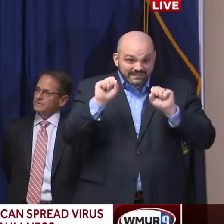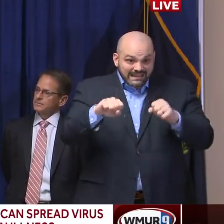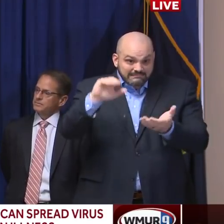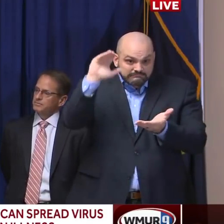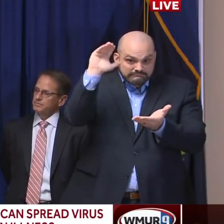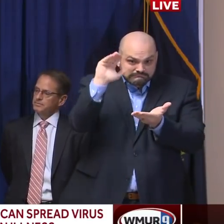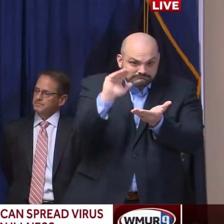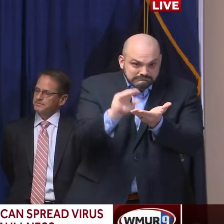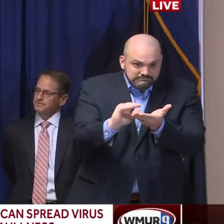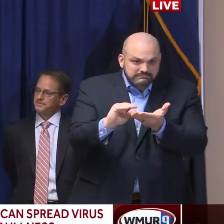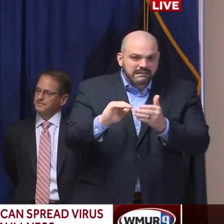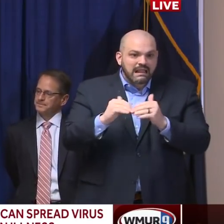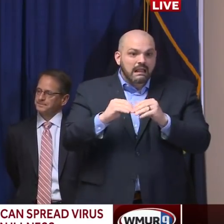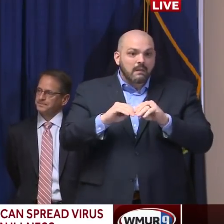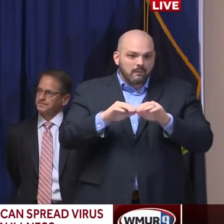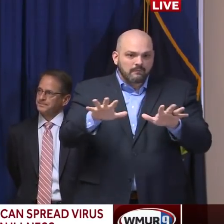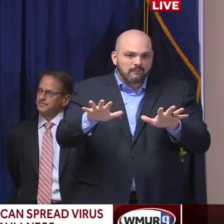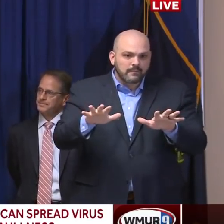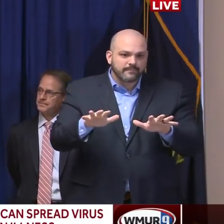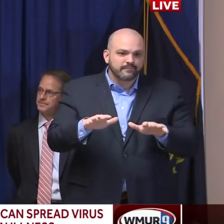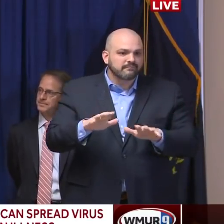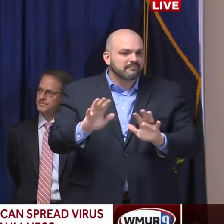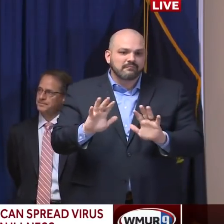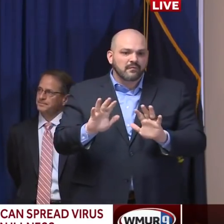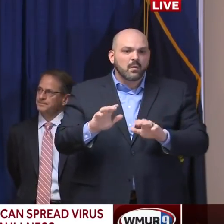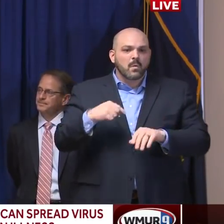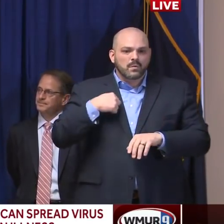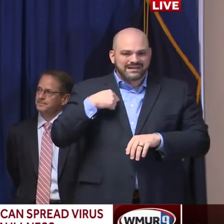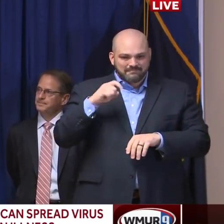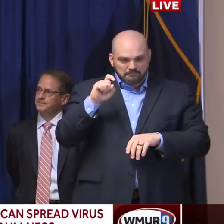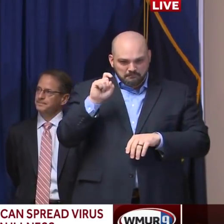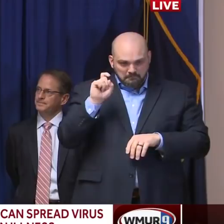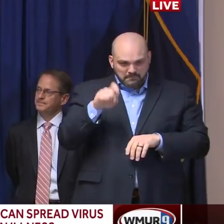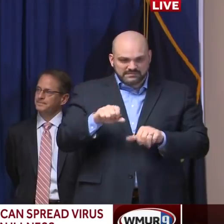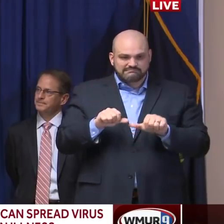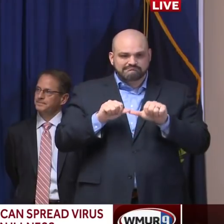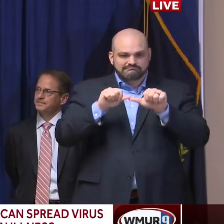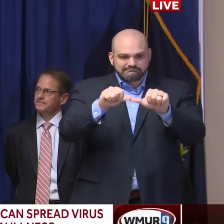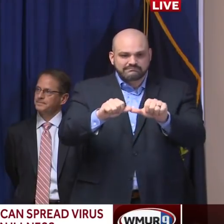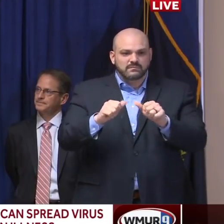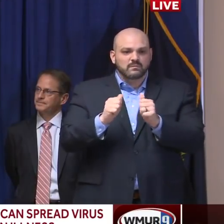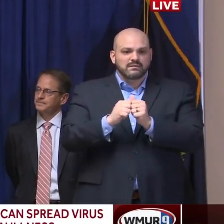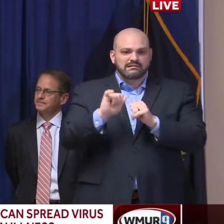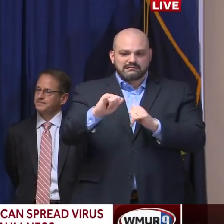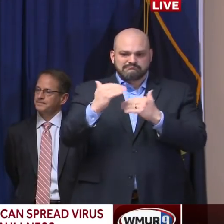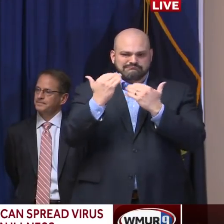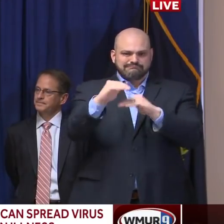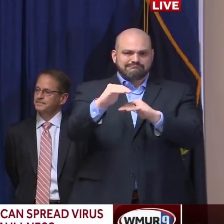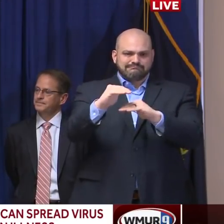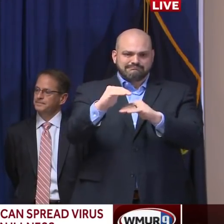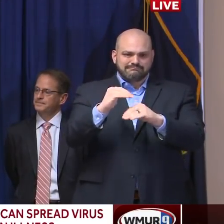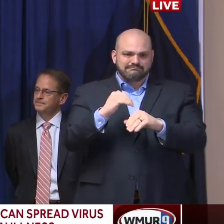THERE IS DISCUSSION OF WHETHER WE WILL TRY AND MITIGATE THE SPREAD OR CONTAIN THE VIRUS. IT IS NOT ONE OR THE OTHER.